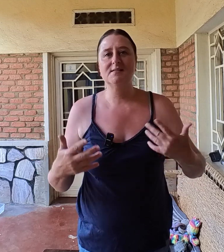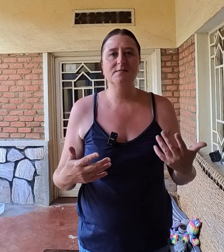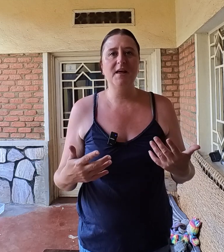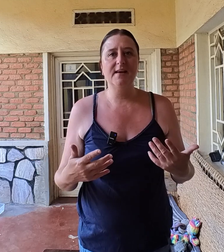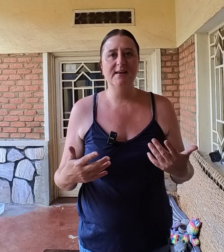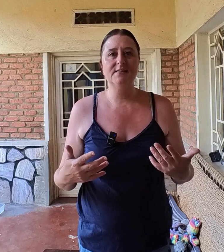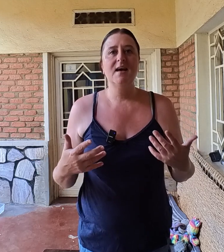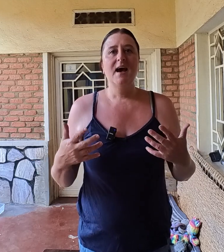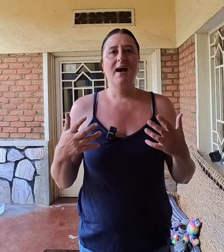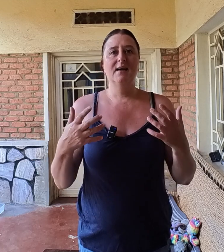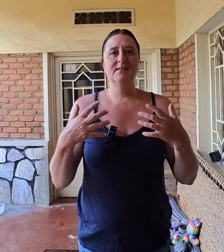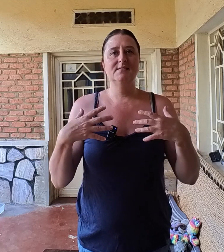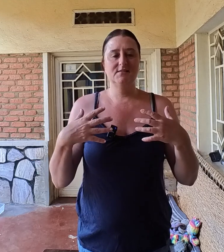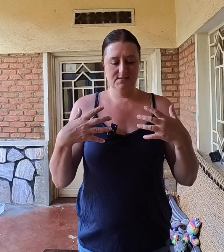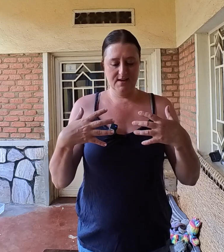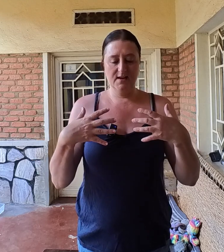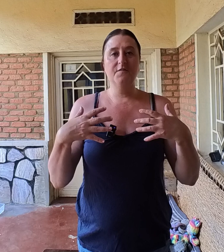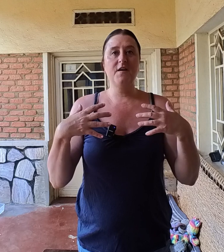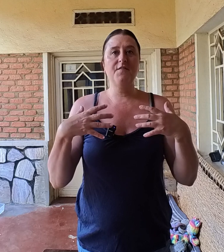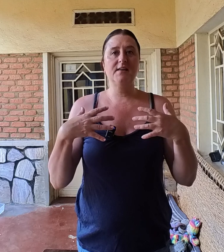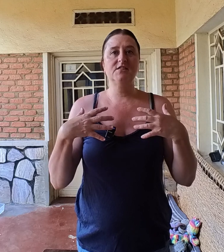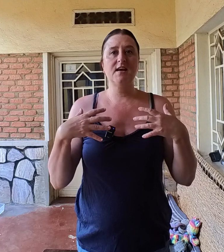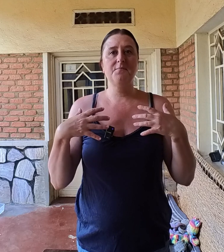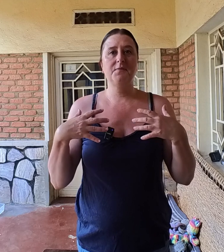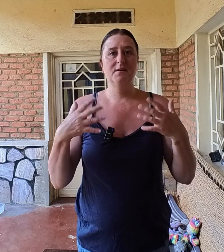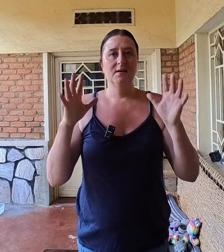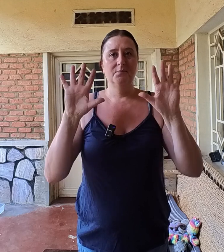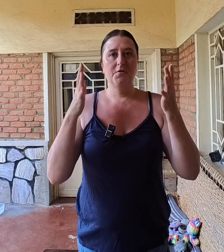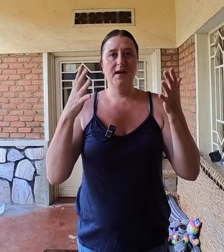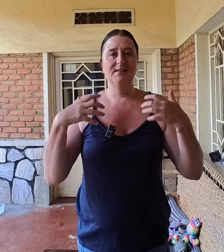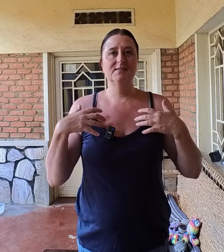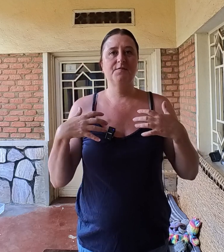I didn't explain it. And it's just like a 5 handshape. Both hands